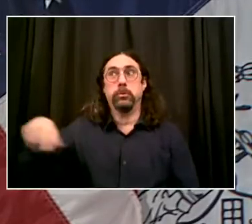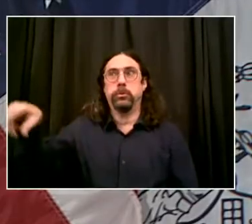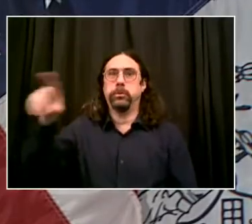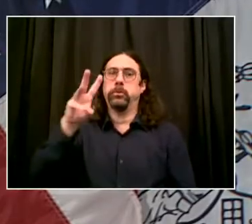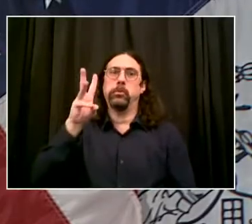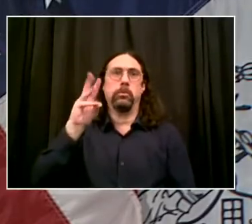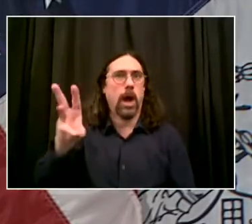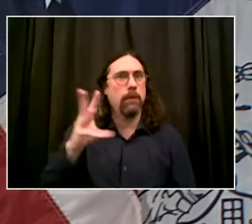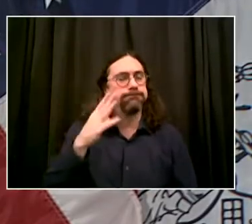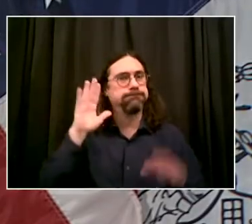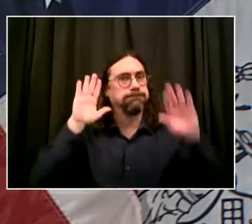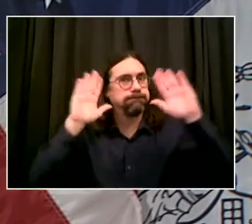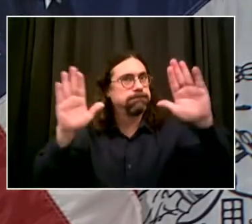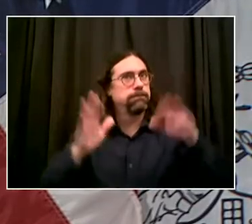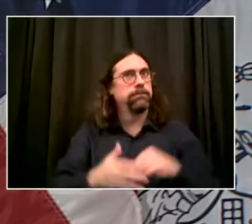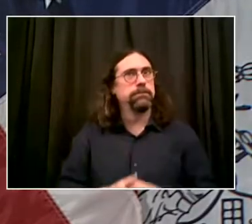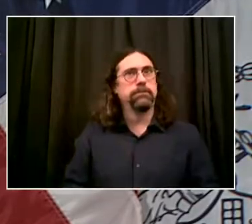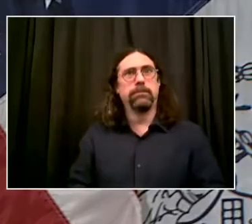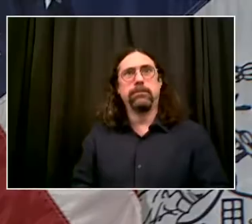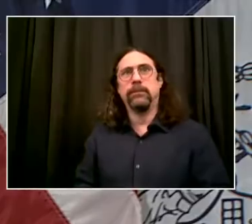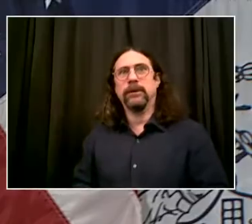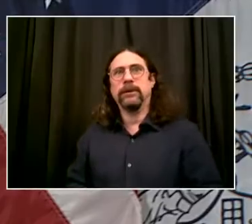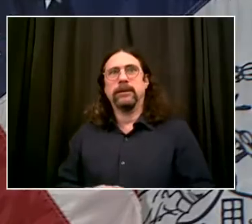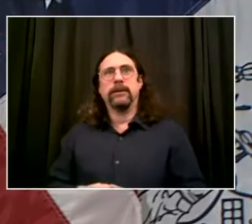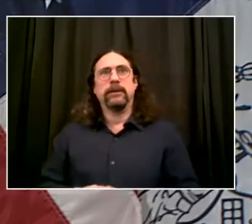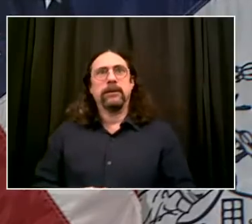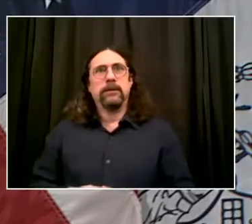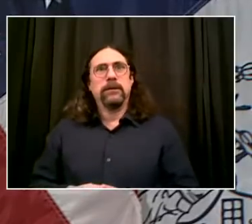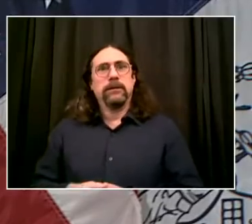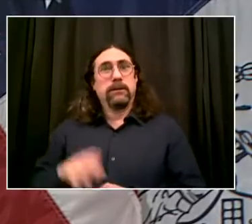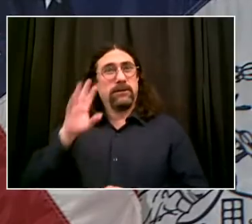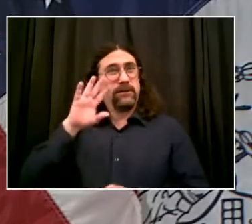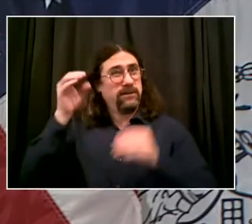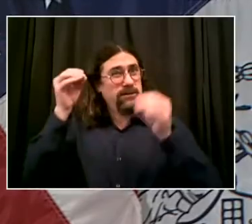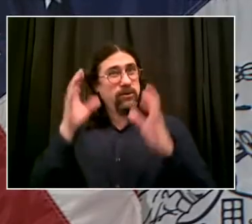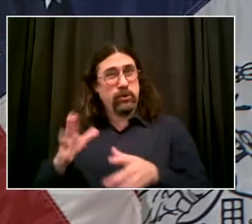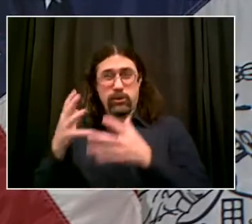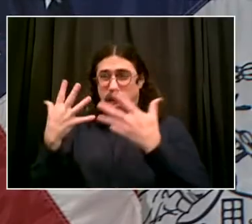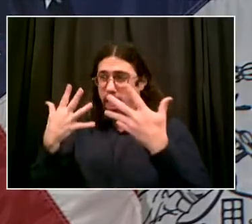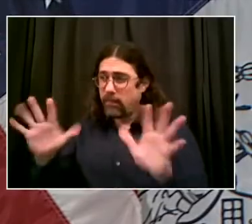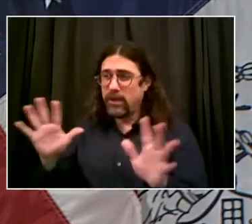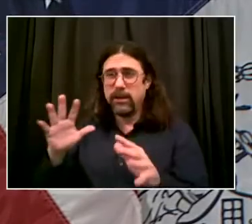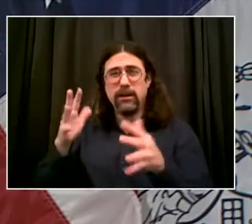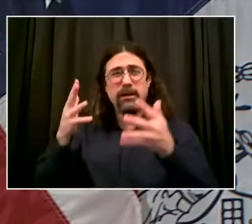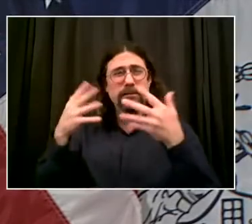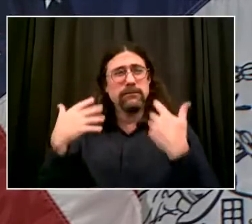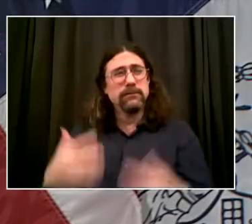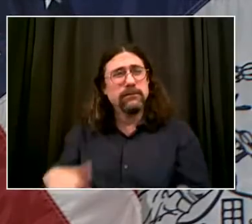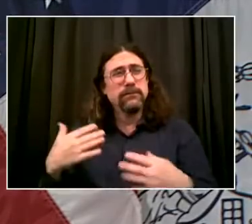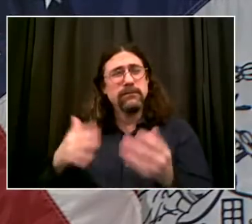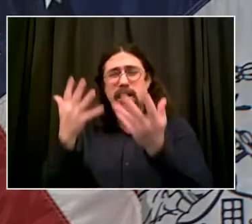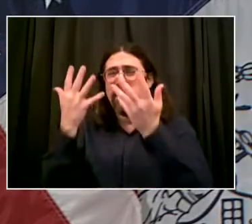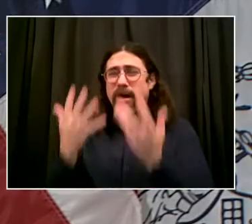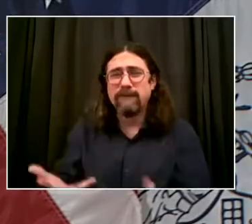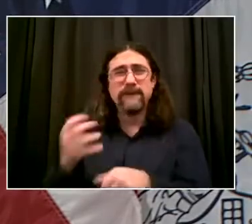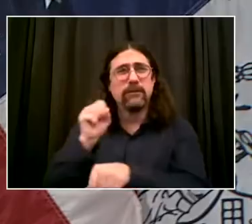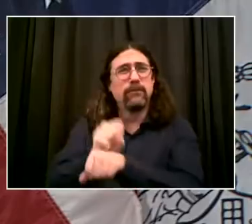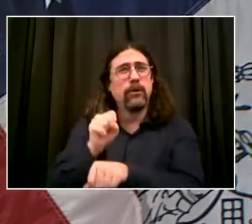CLASSROOM, 20, 24 KIDS, TEACHERS